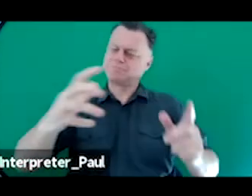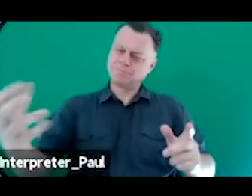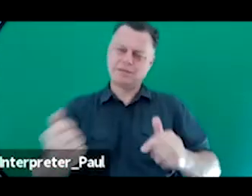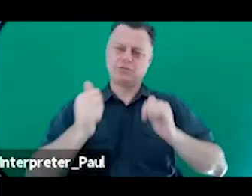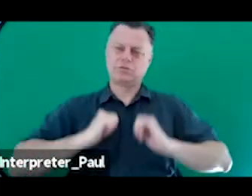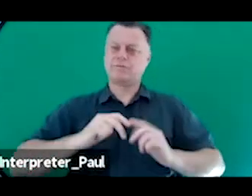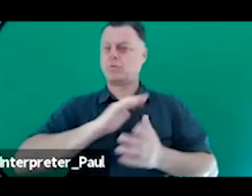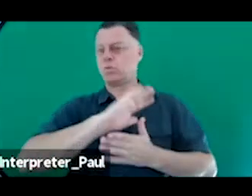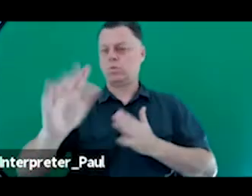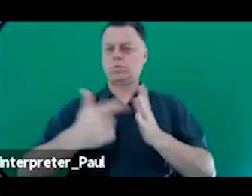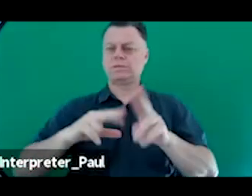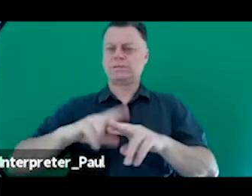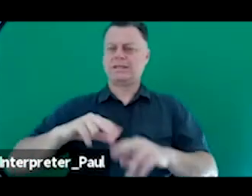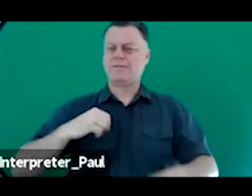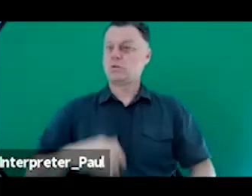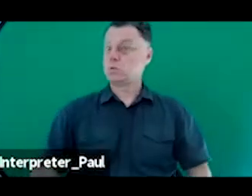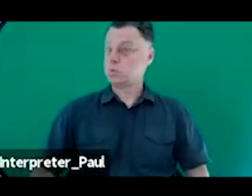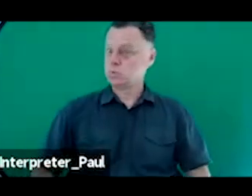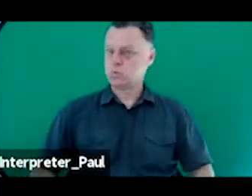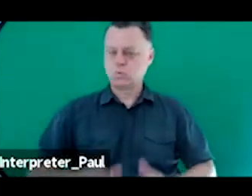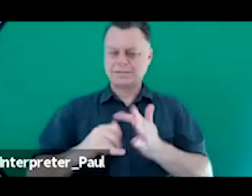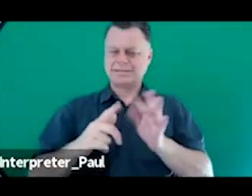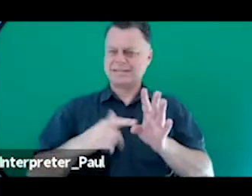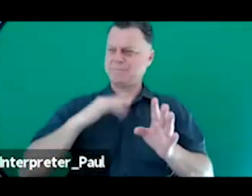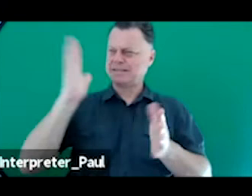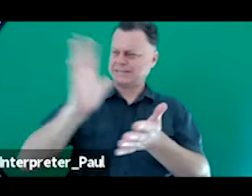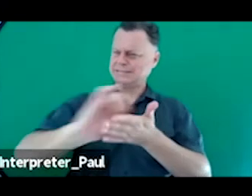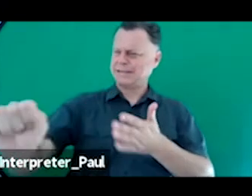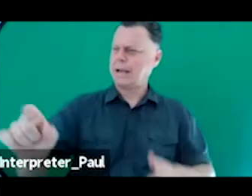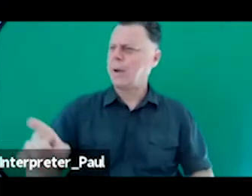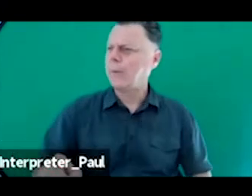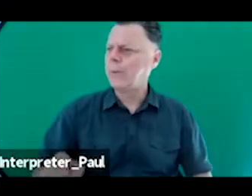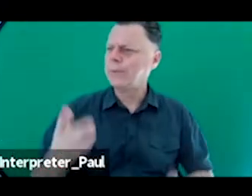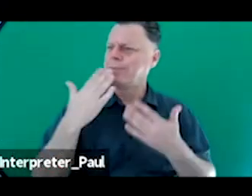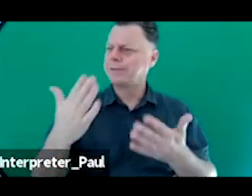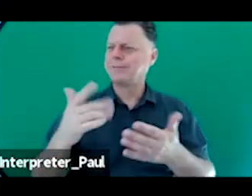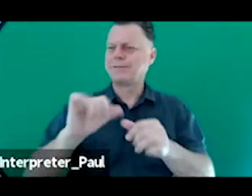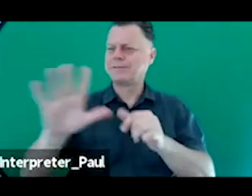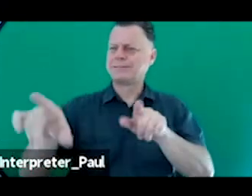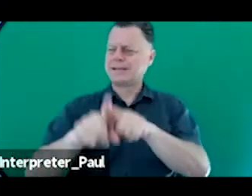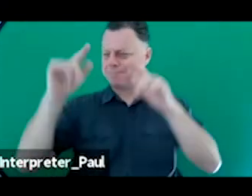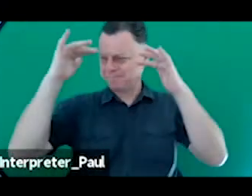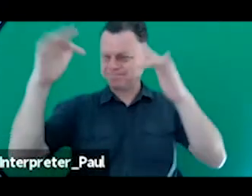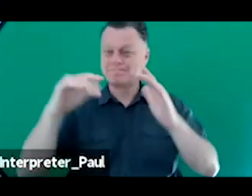all staff.” Sandy is stealing some of my thunder and I am grateful. Brandon says, “Come and spend